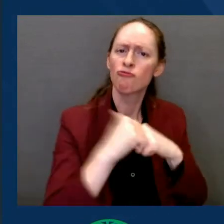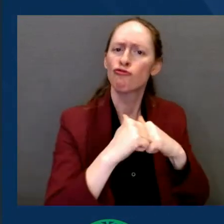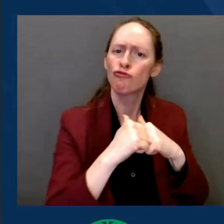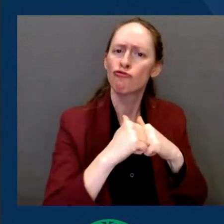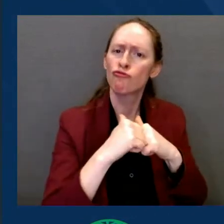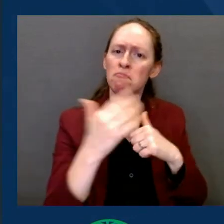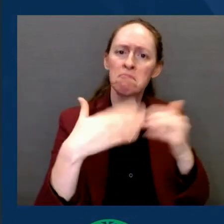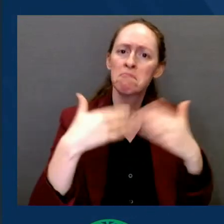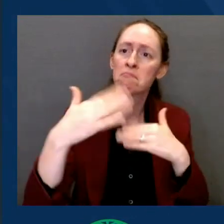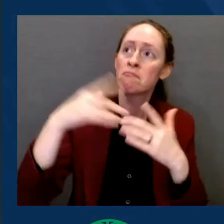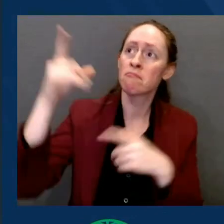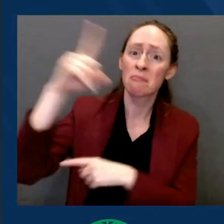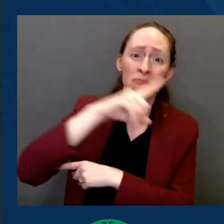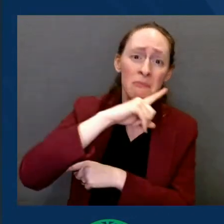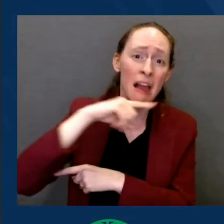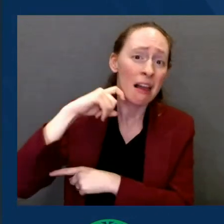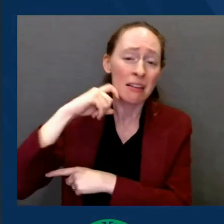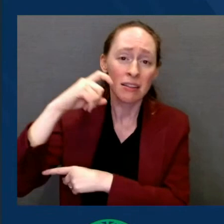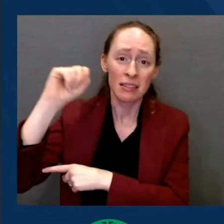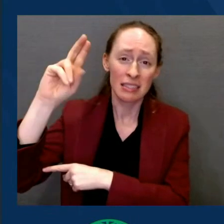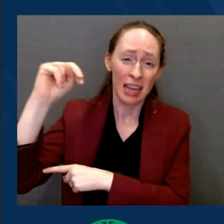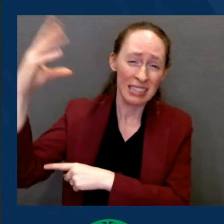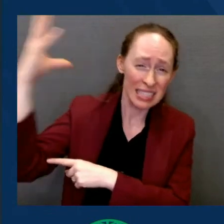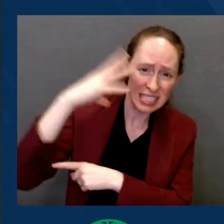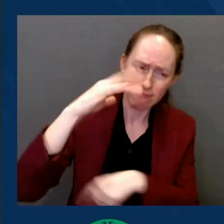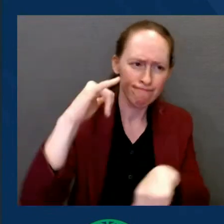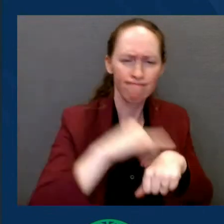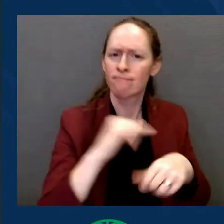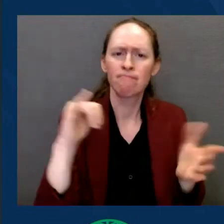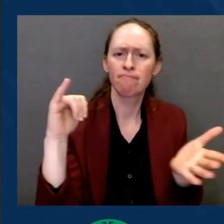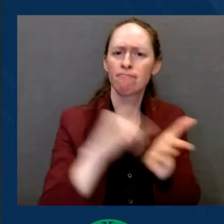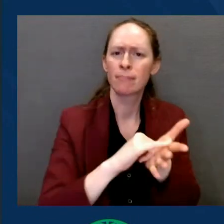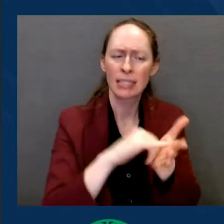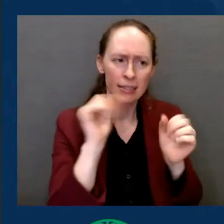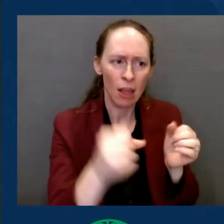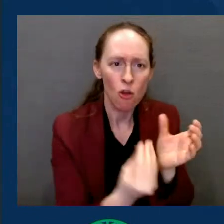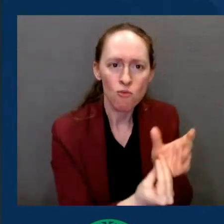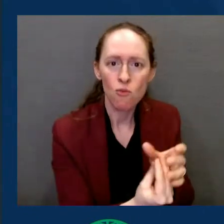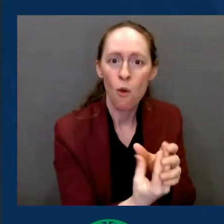together to meet this global challenge. We're going to continue to ensure that the G7